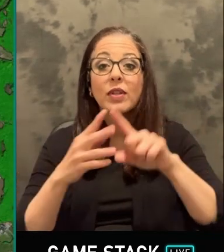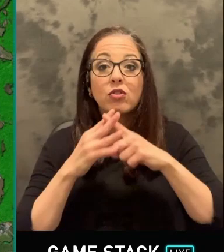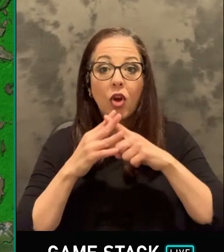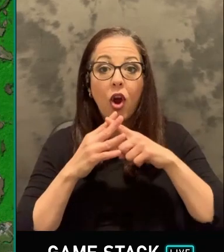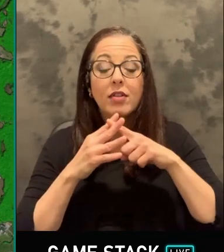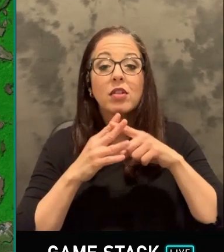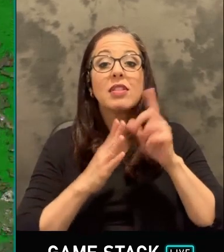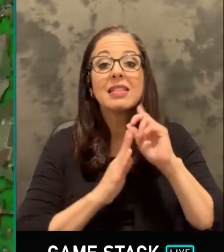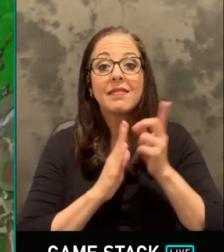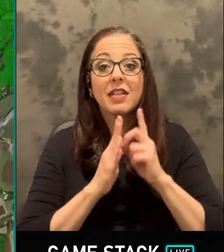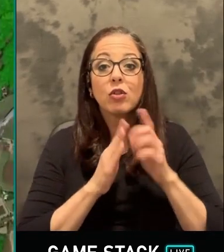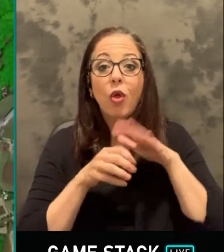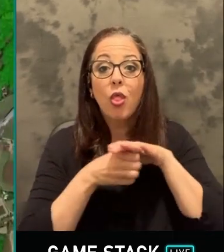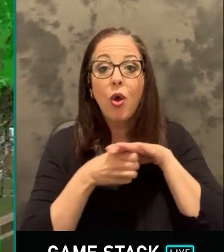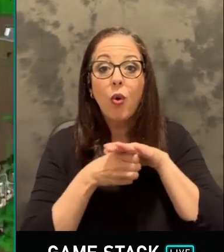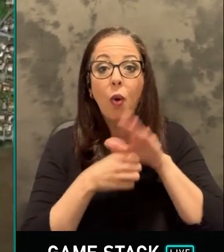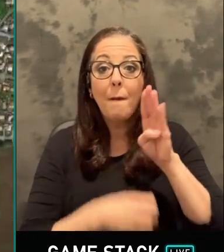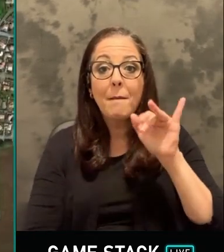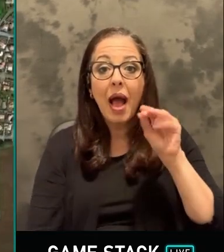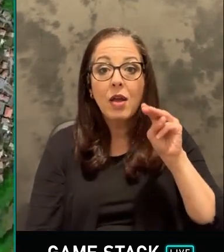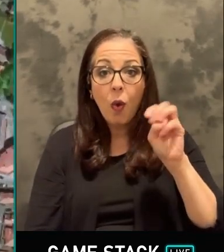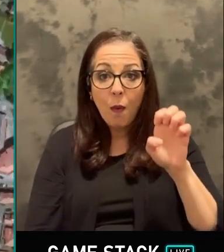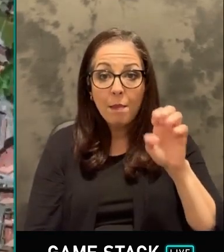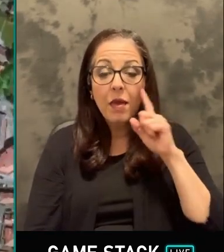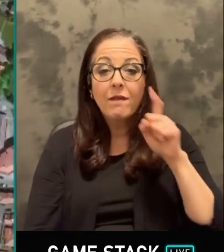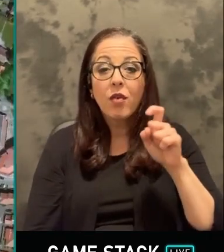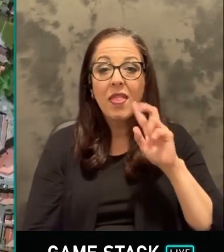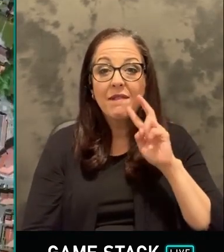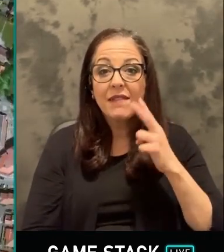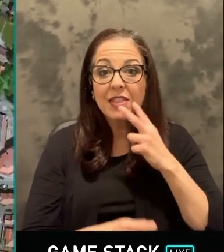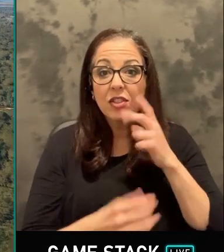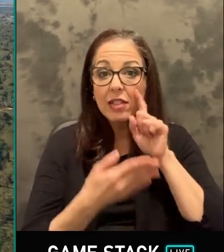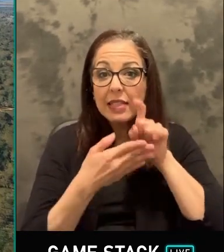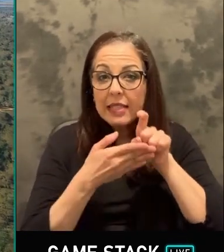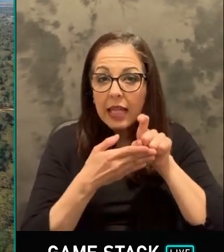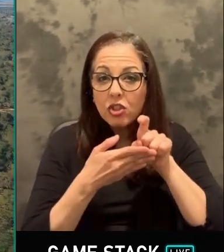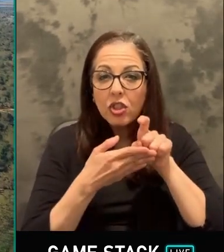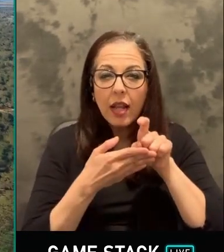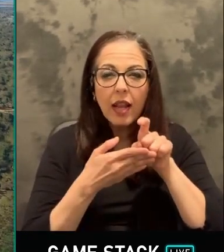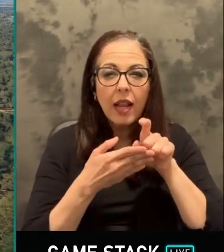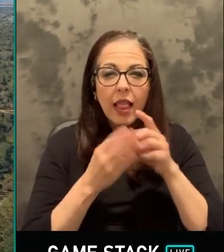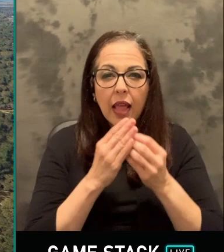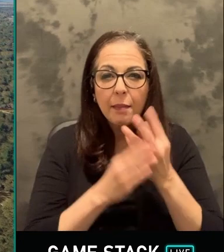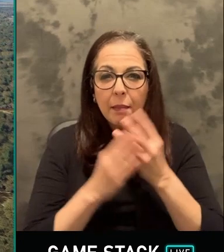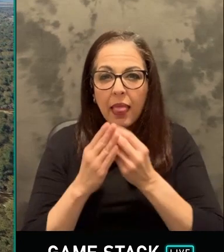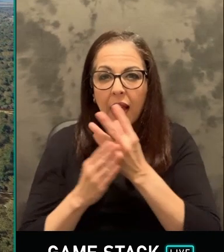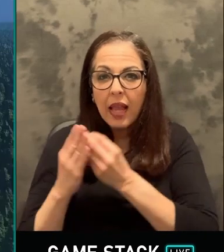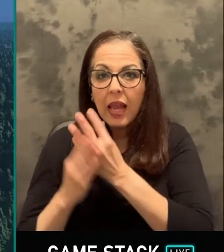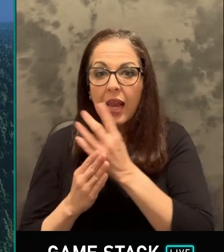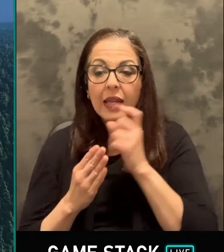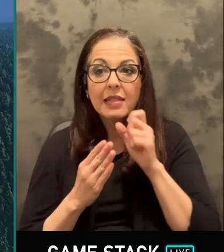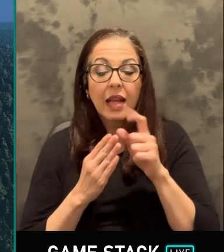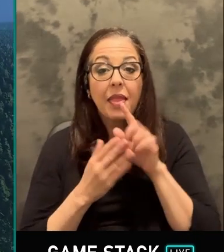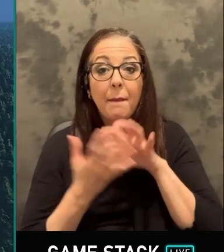We did some vegetation detection, and by mixing these two layers of informations,